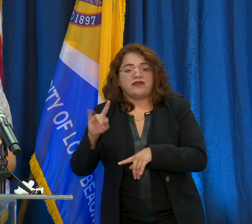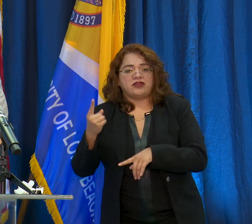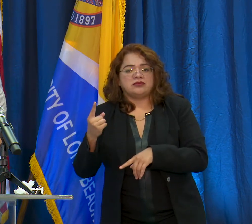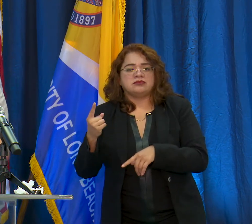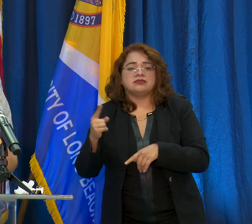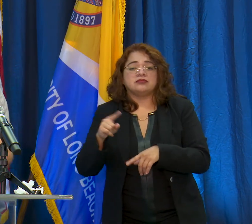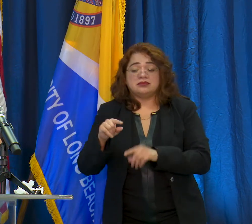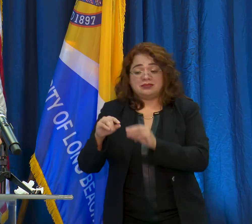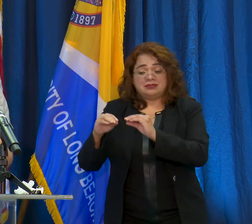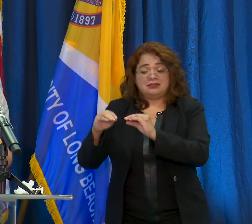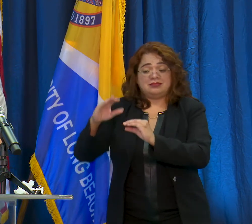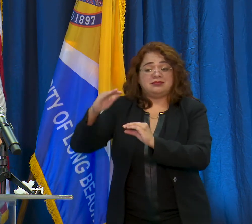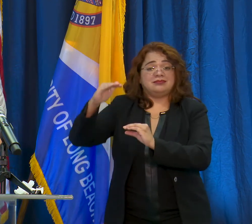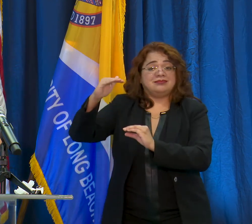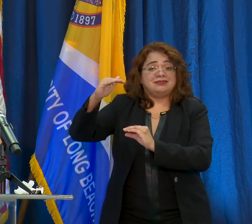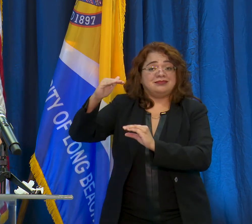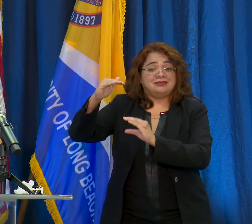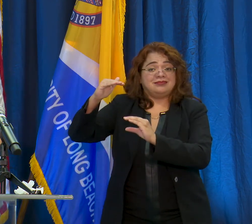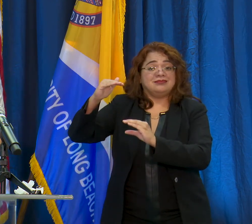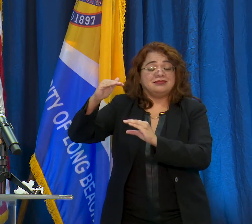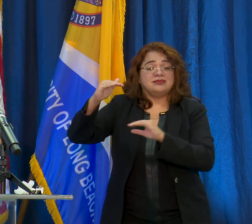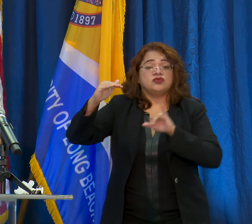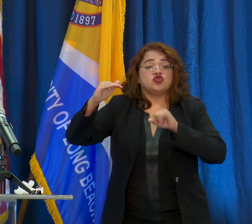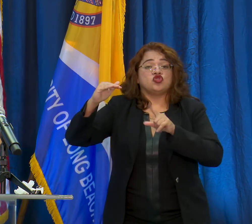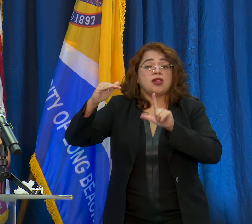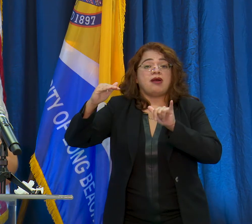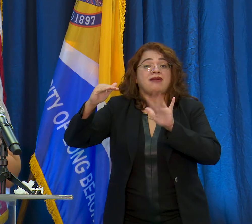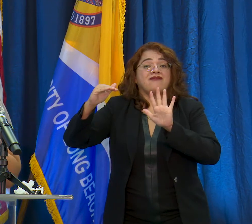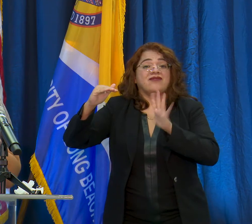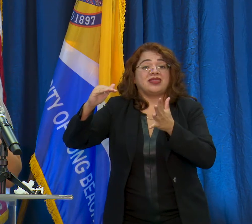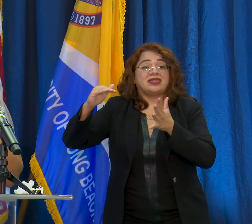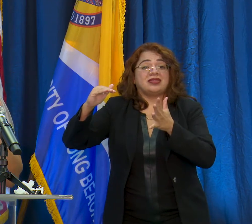needed a few more days and now you're going to have a positive test.